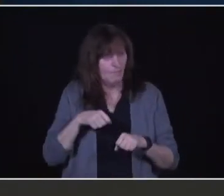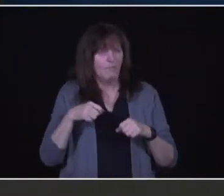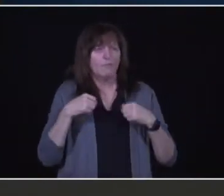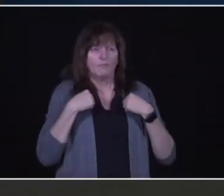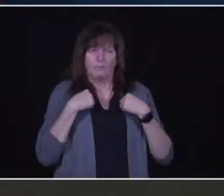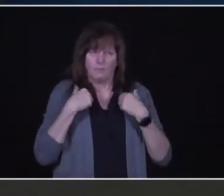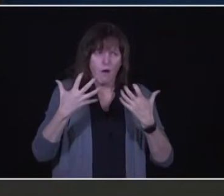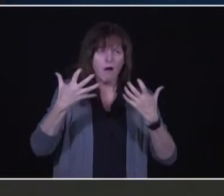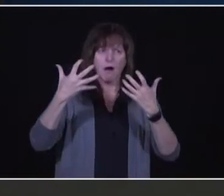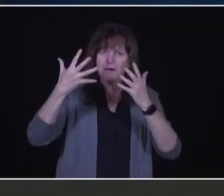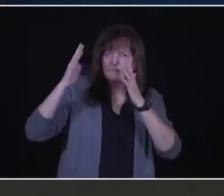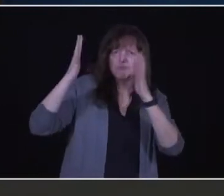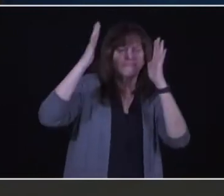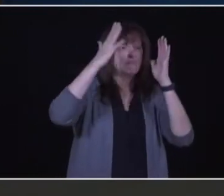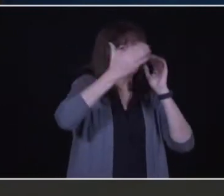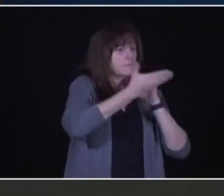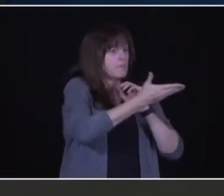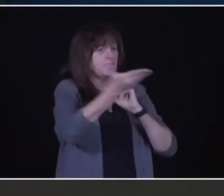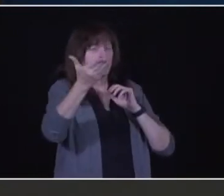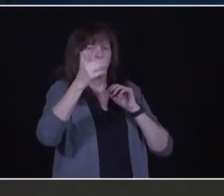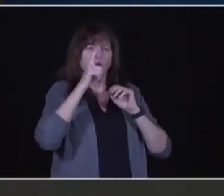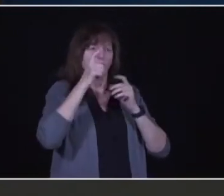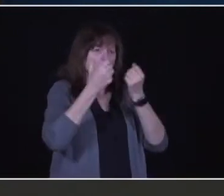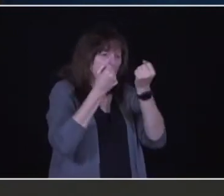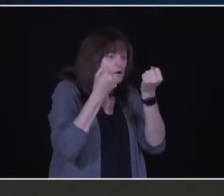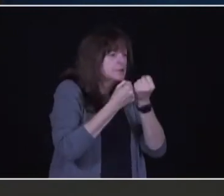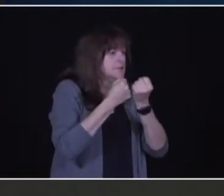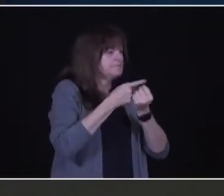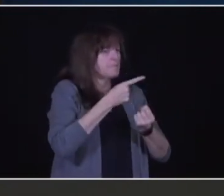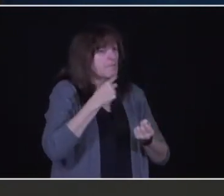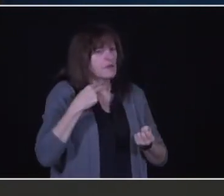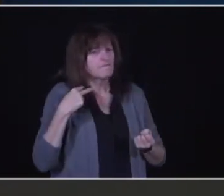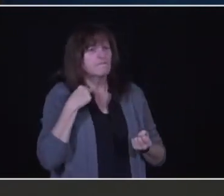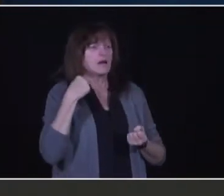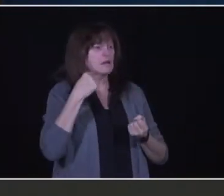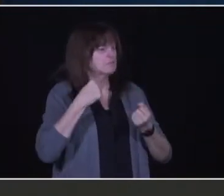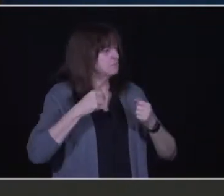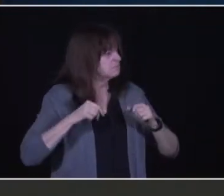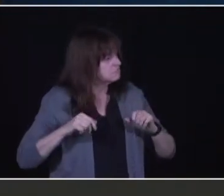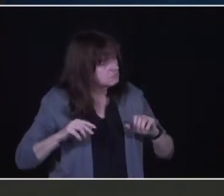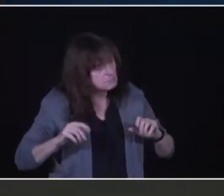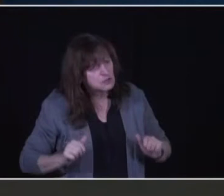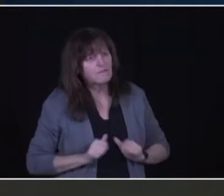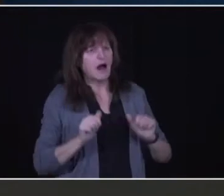I had the opportunity to hear from some of these groups at a roundtable meeting last week.